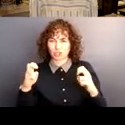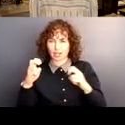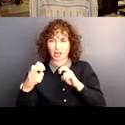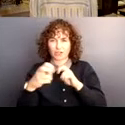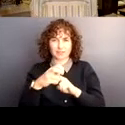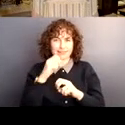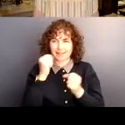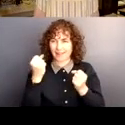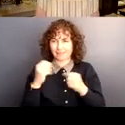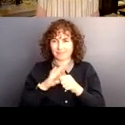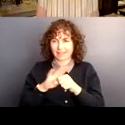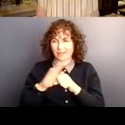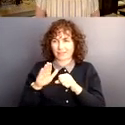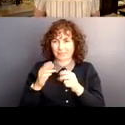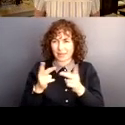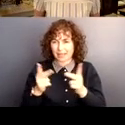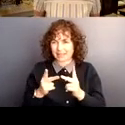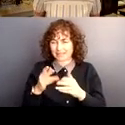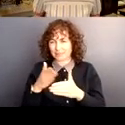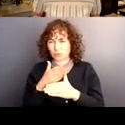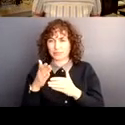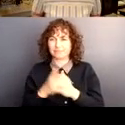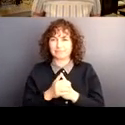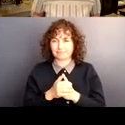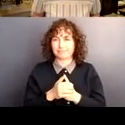or between the furniture, which could be inaccessible.